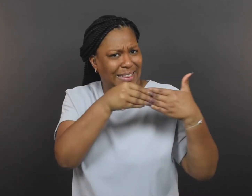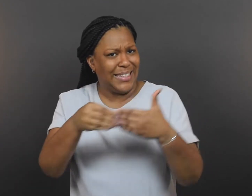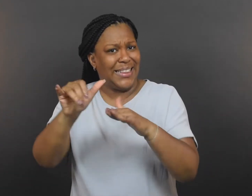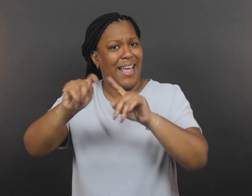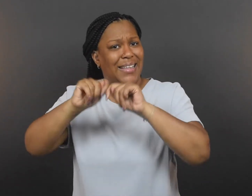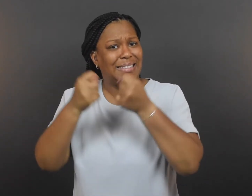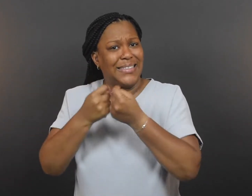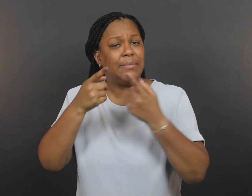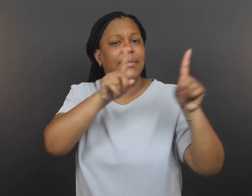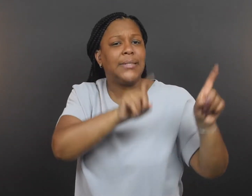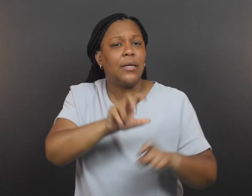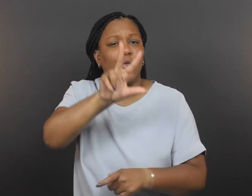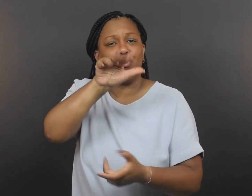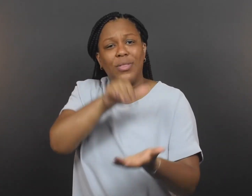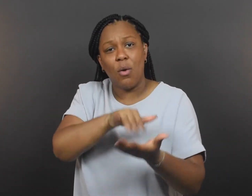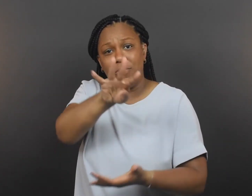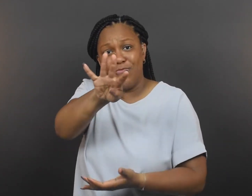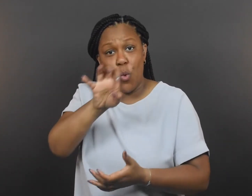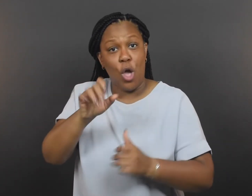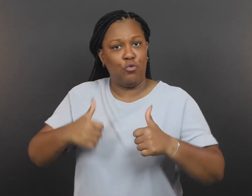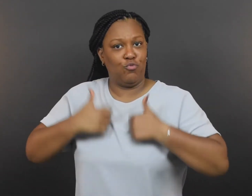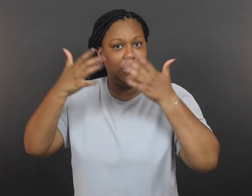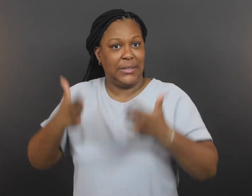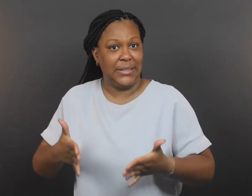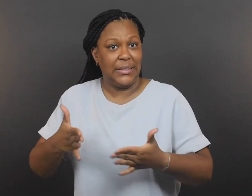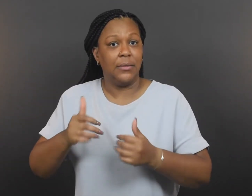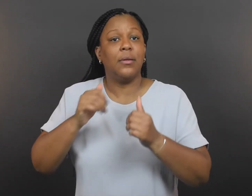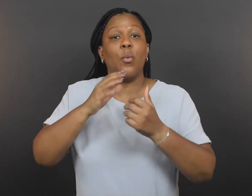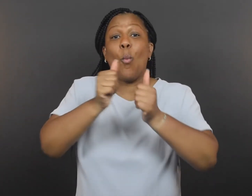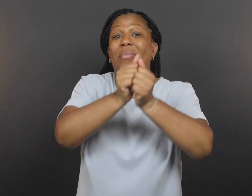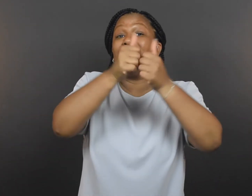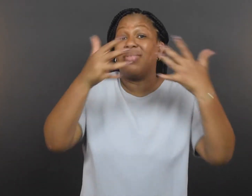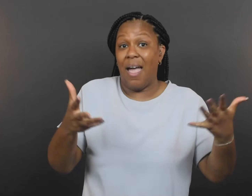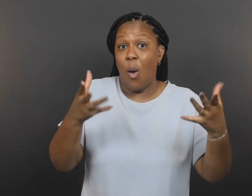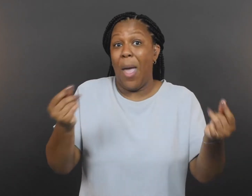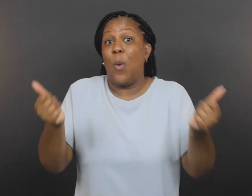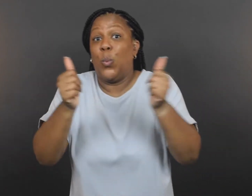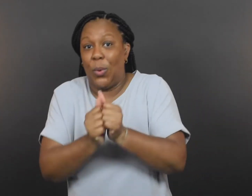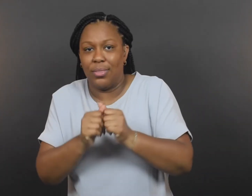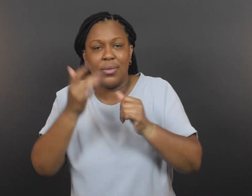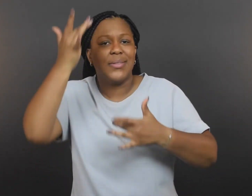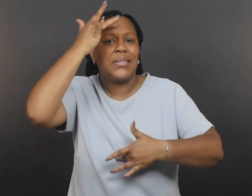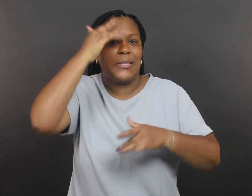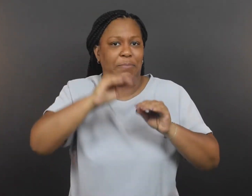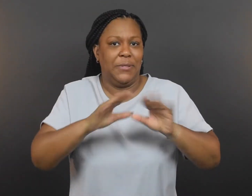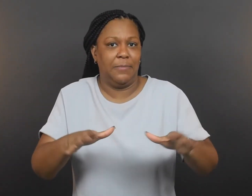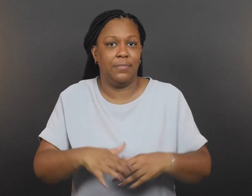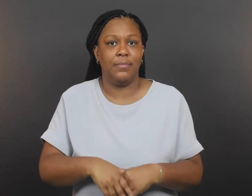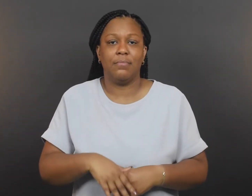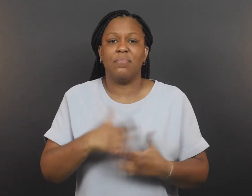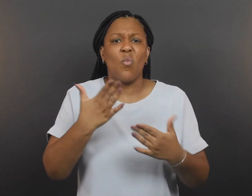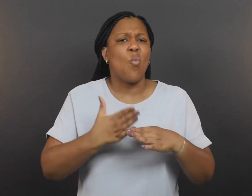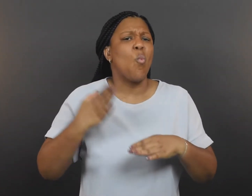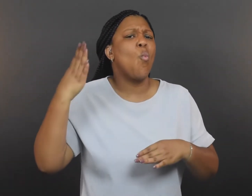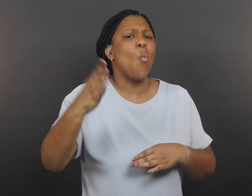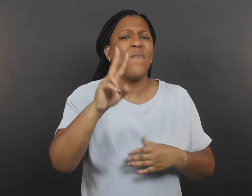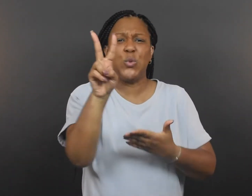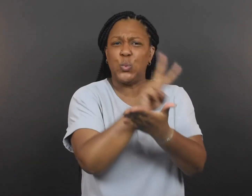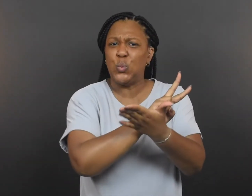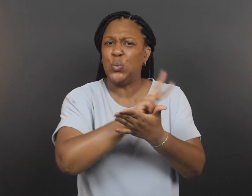she led a team that tested 3,400 residents, with and without symptoms, over a two-week period.